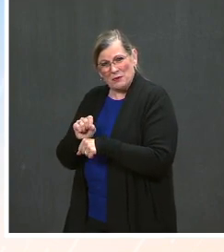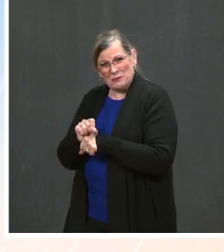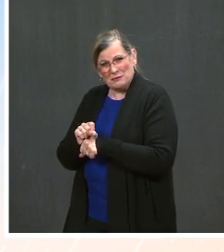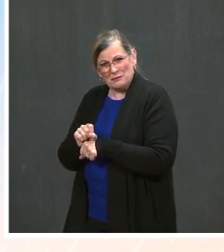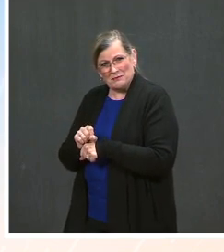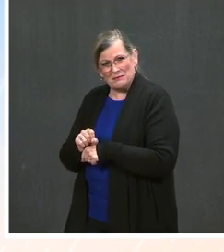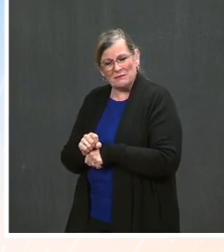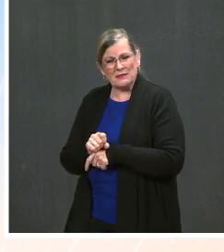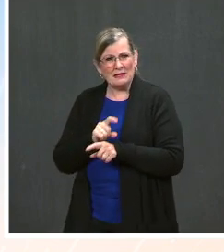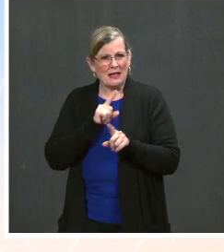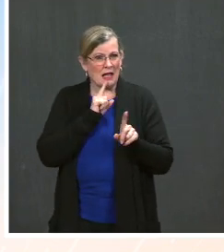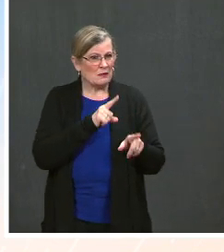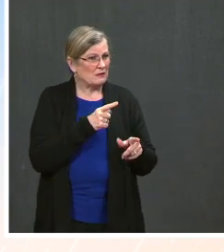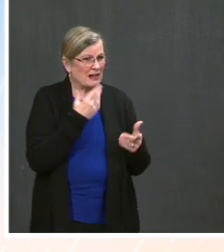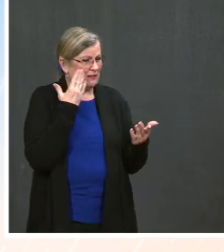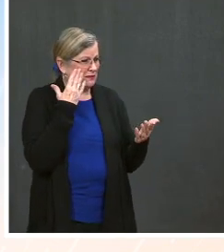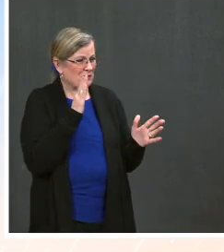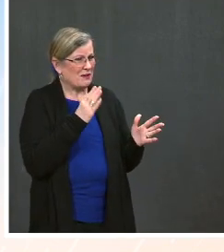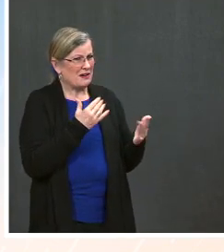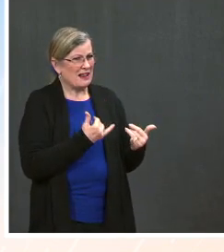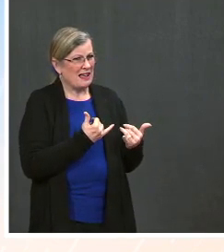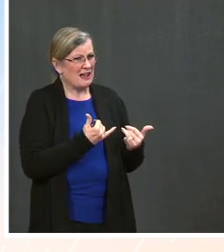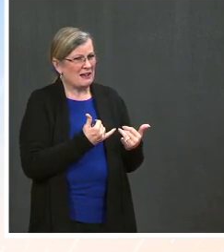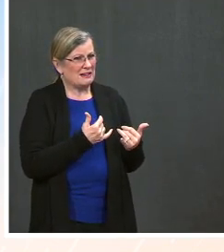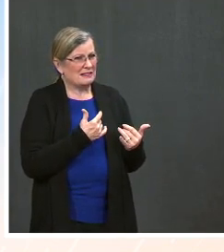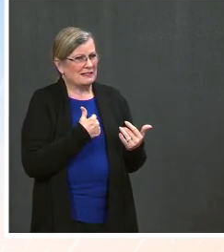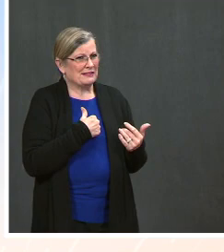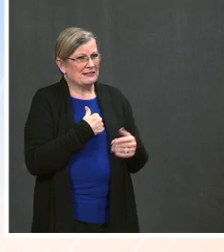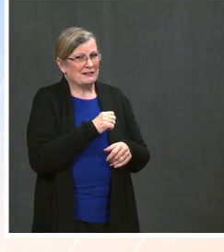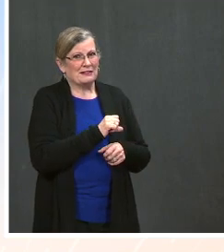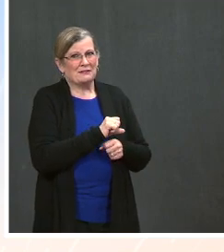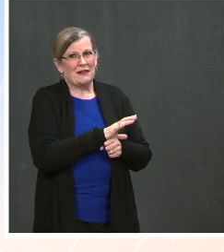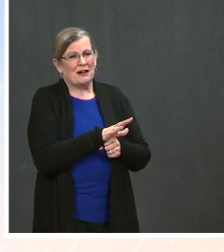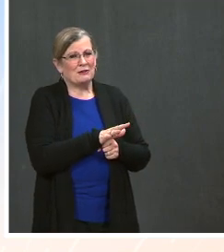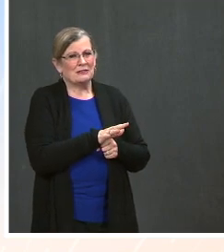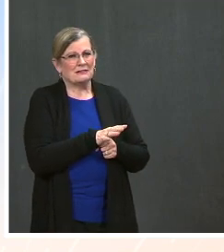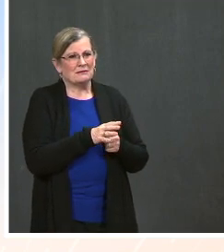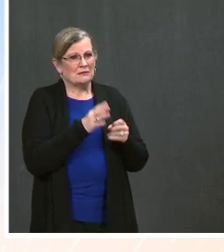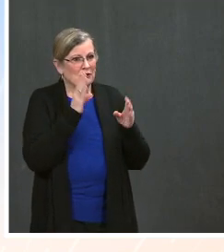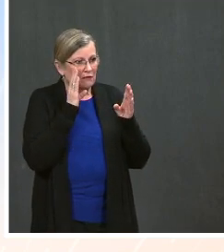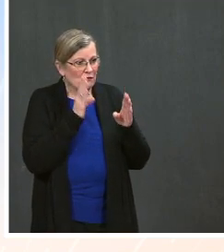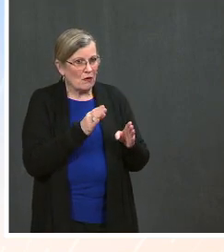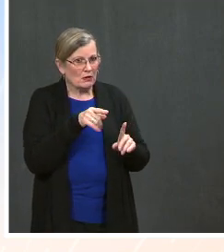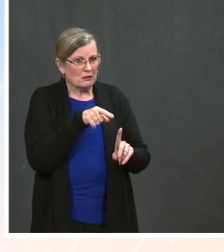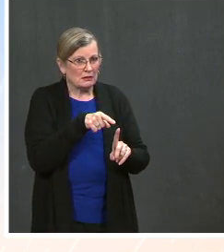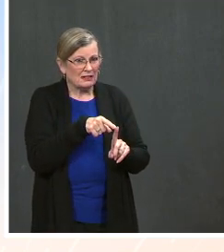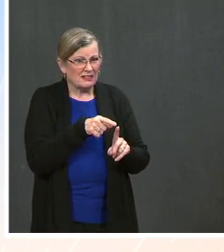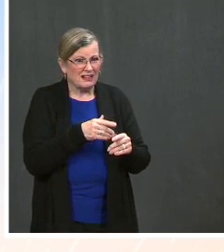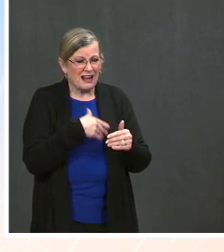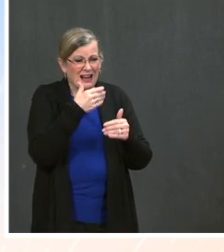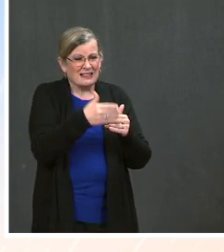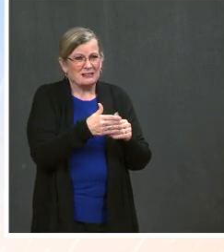to say that next month could be better. You know, when we think about this summer --